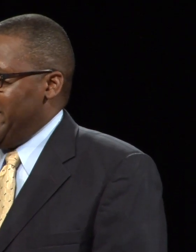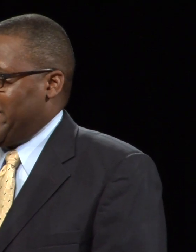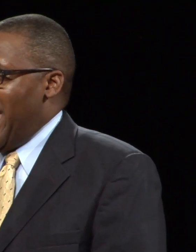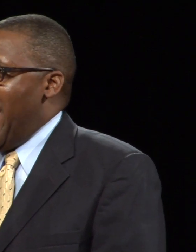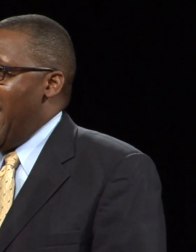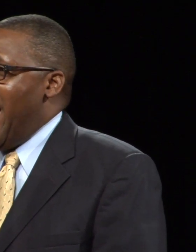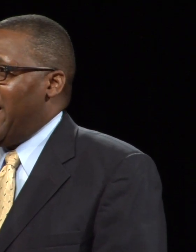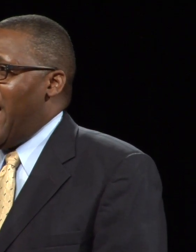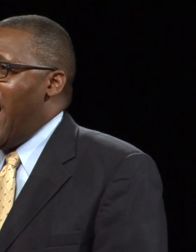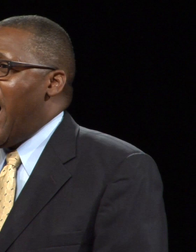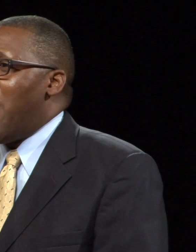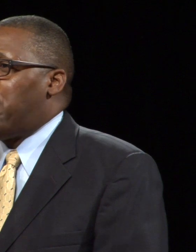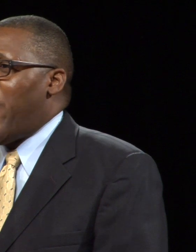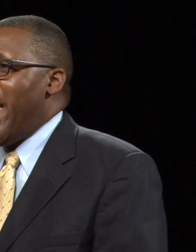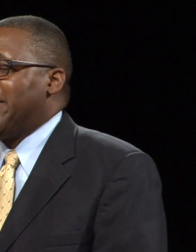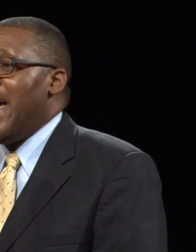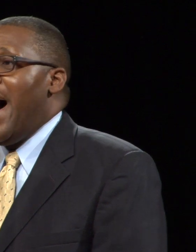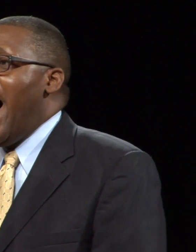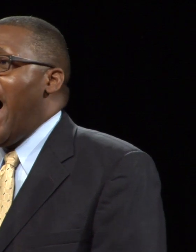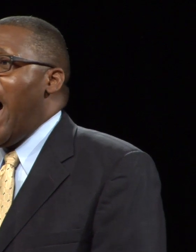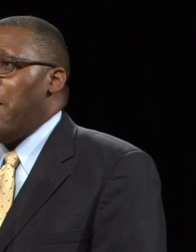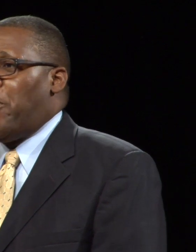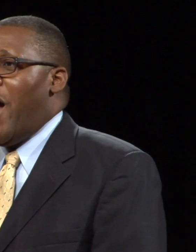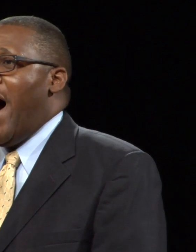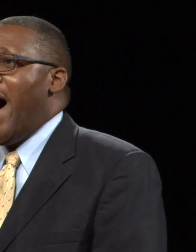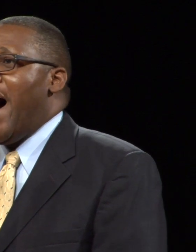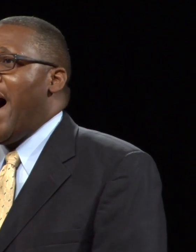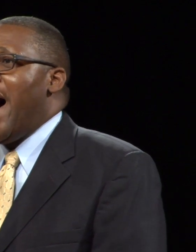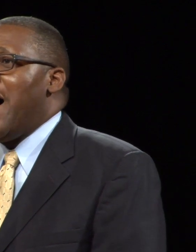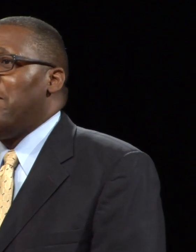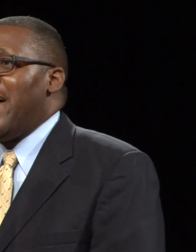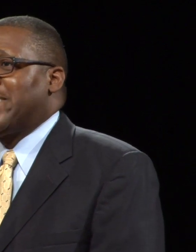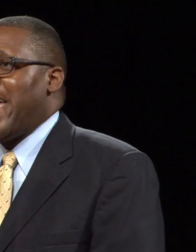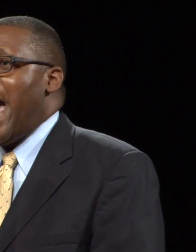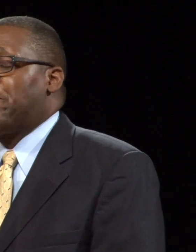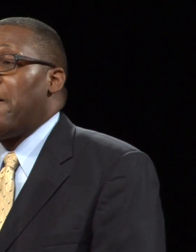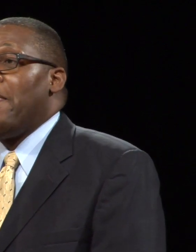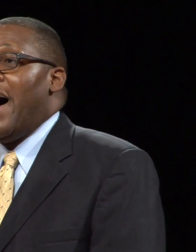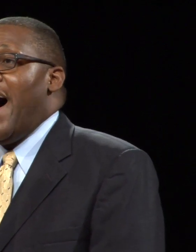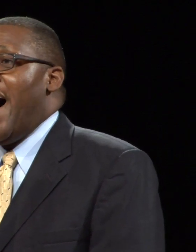WE CELEBRATE A PROMISE KEPT: